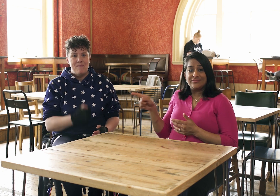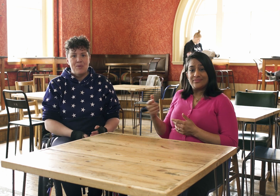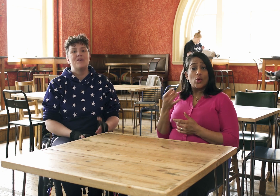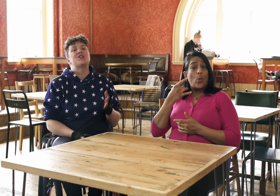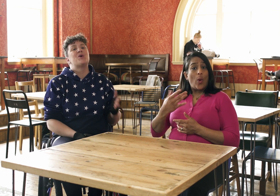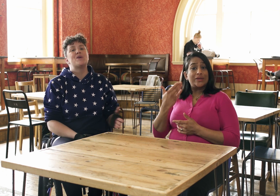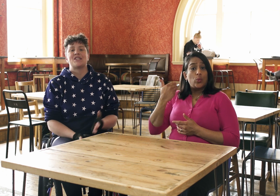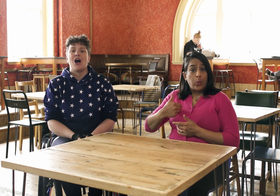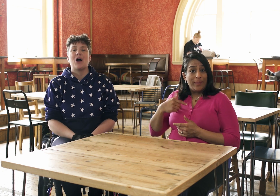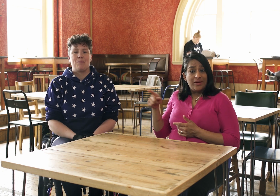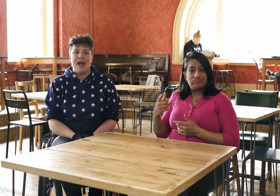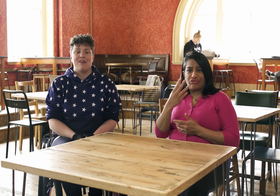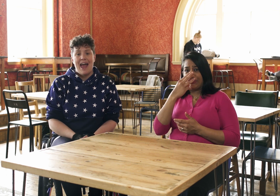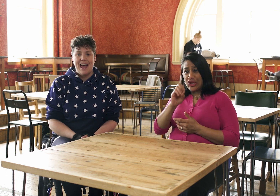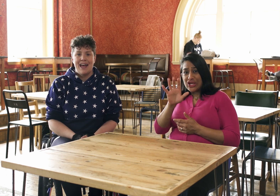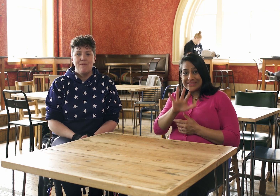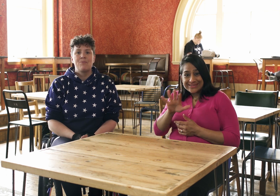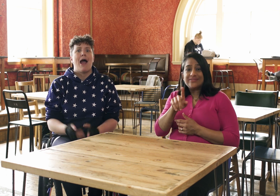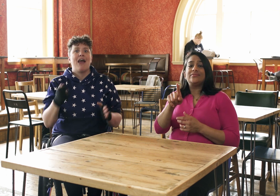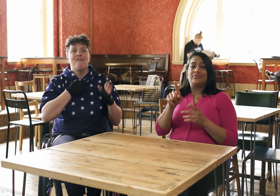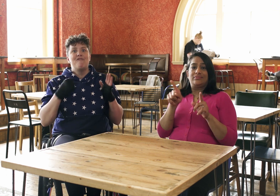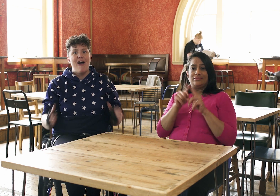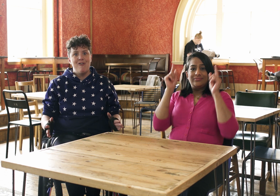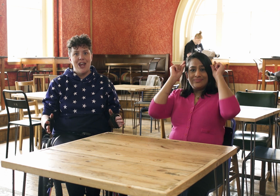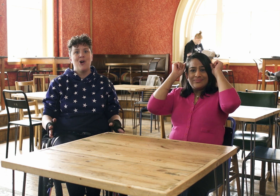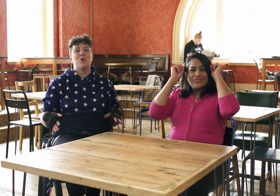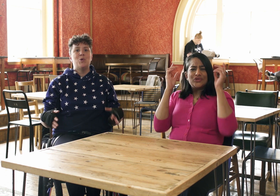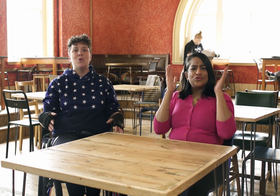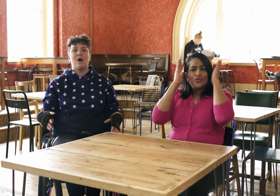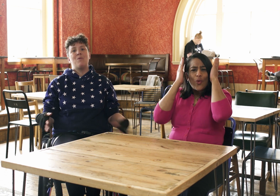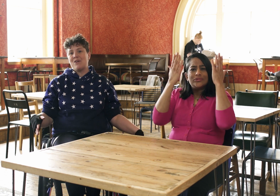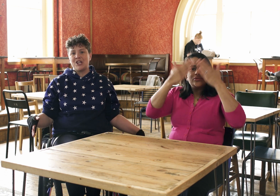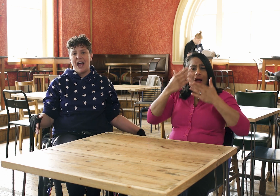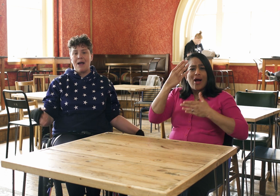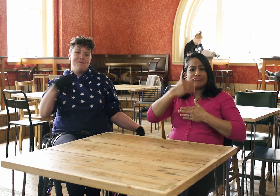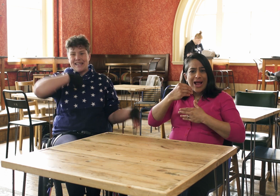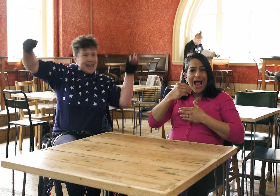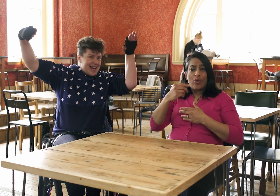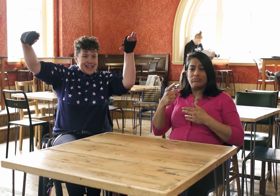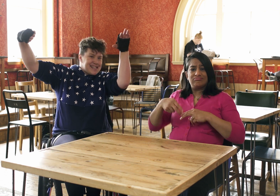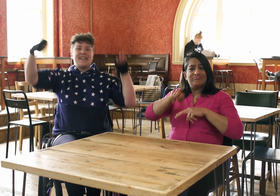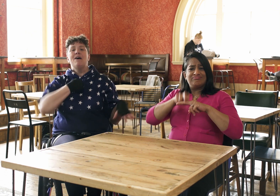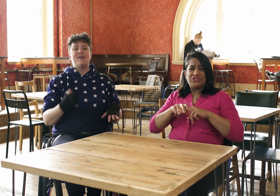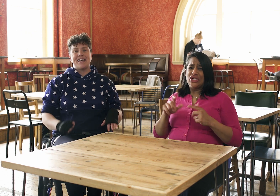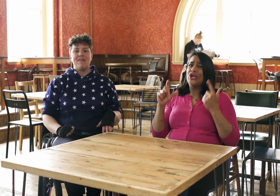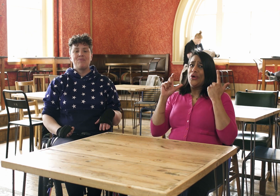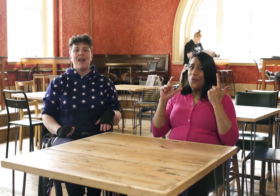with short, dark brown hair and a very cool wheelchair. biscuits, biscuit